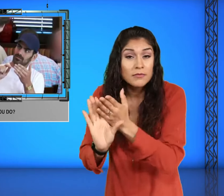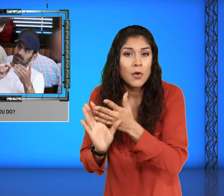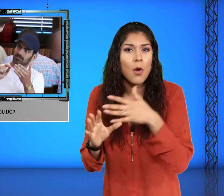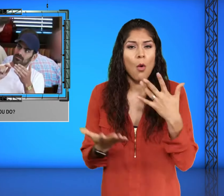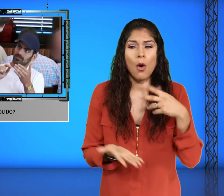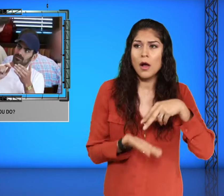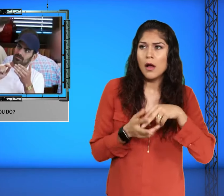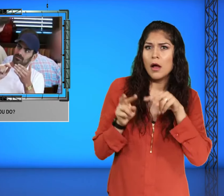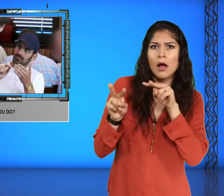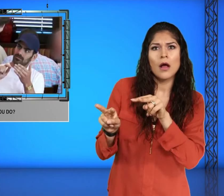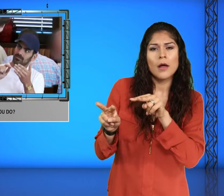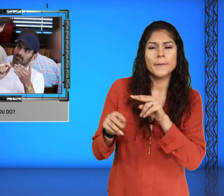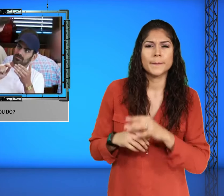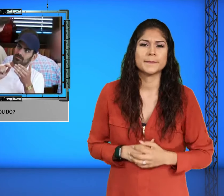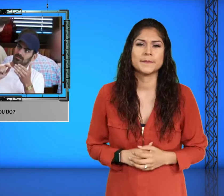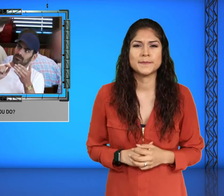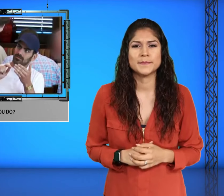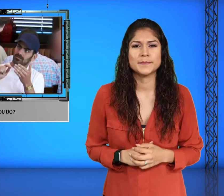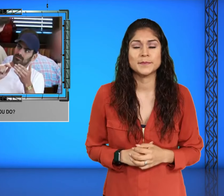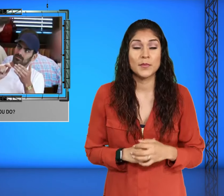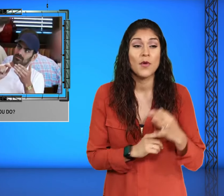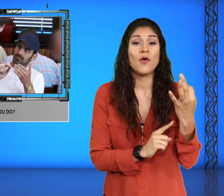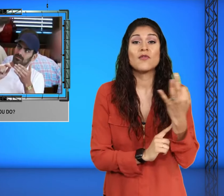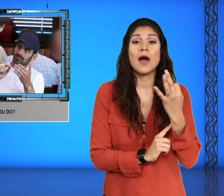Would they intervene or just stand by?